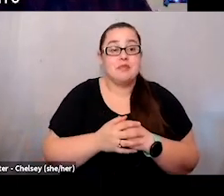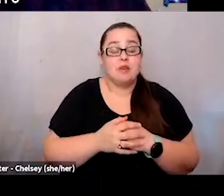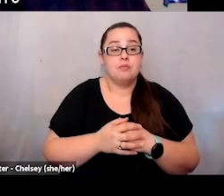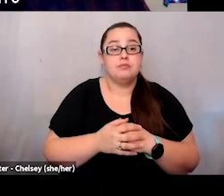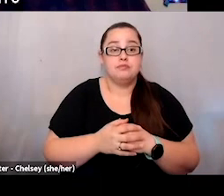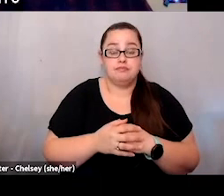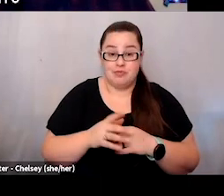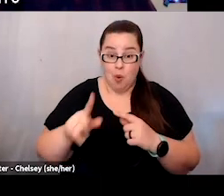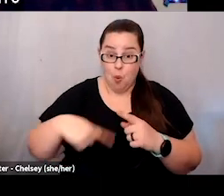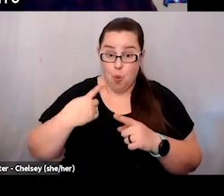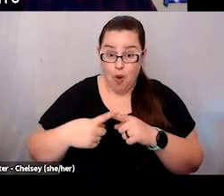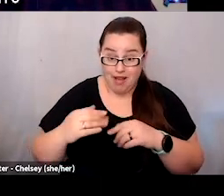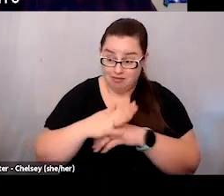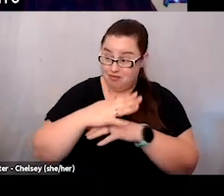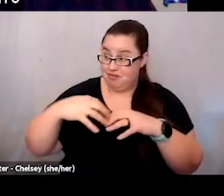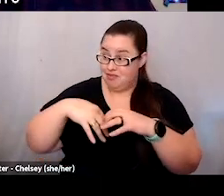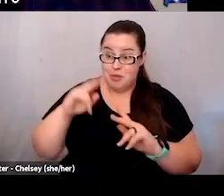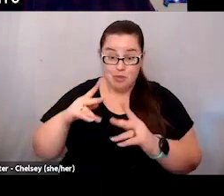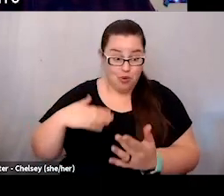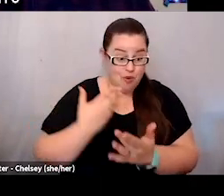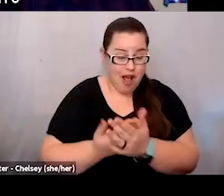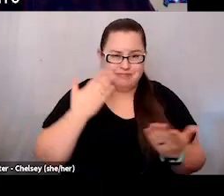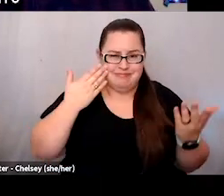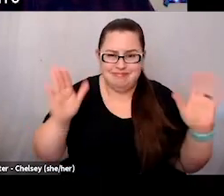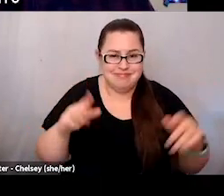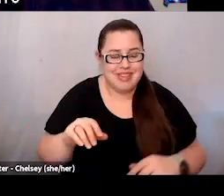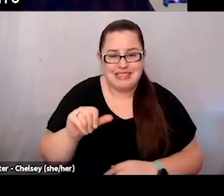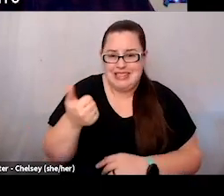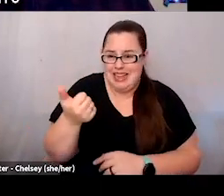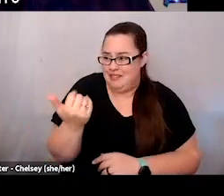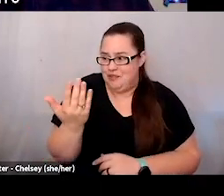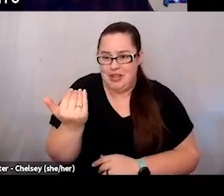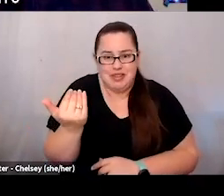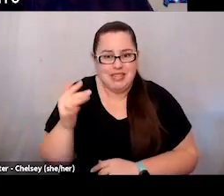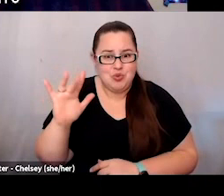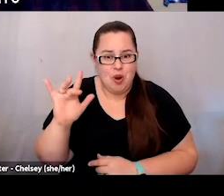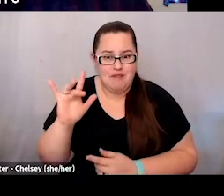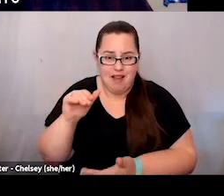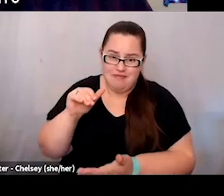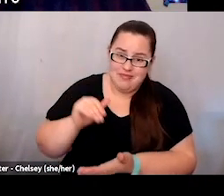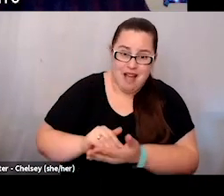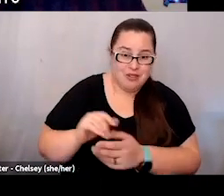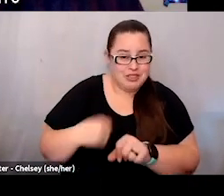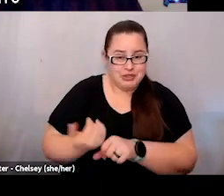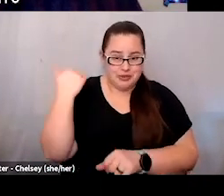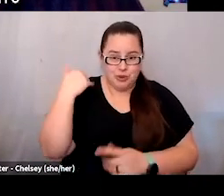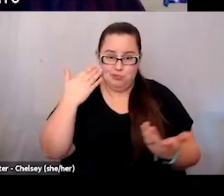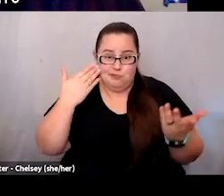knows when 10, 15, 25,000 years ago, I really don't know, I do believe in the out of Africa